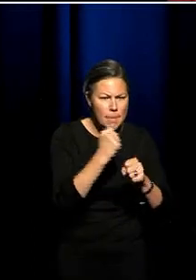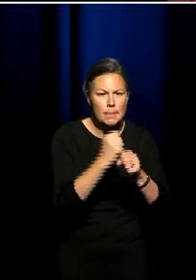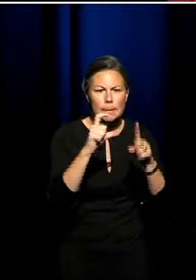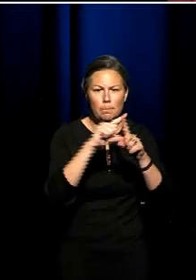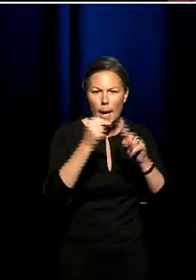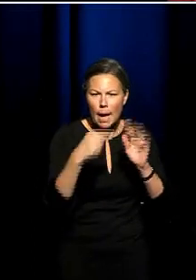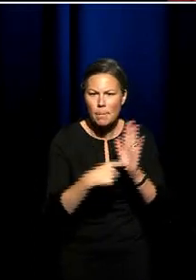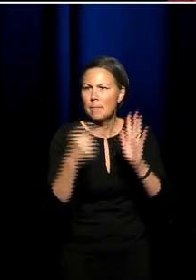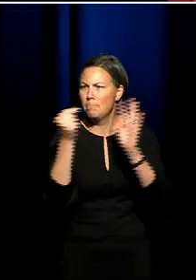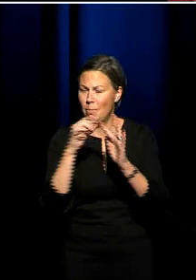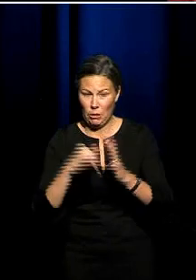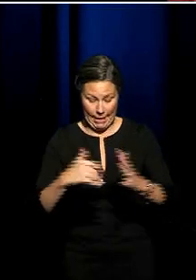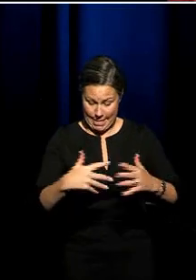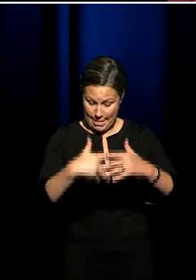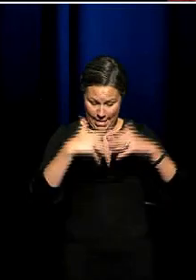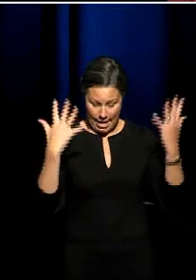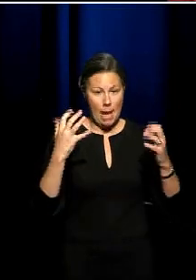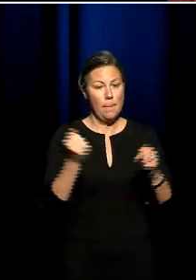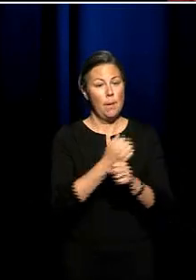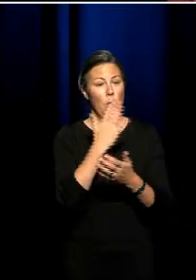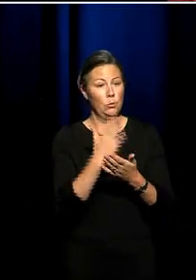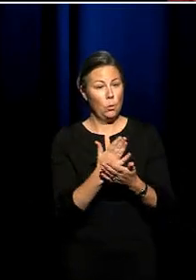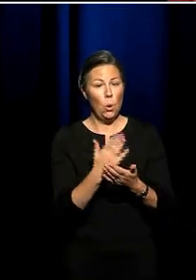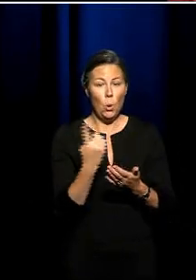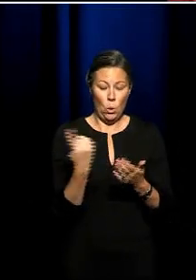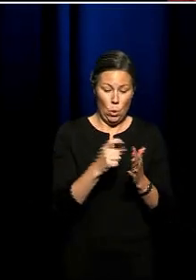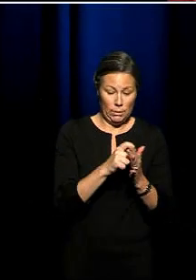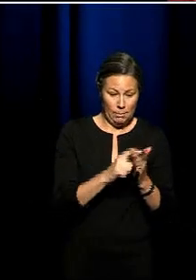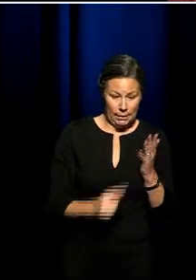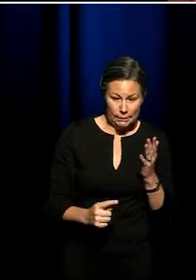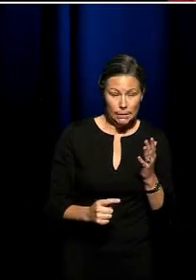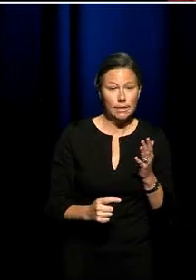protect people with disability, both within and outside the home, from all